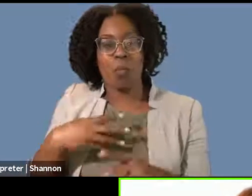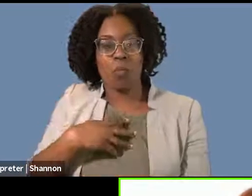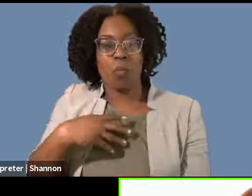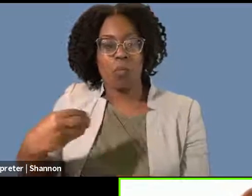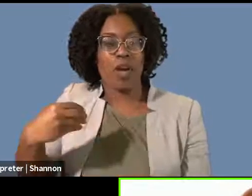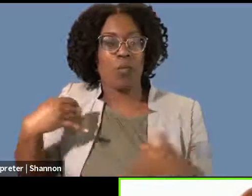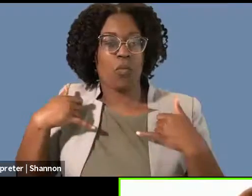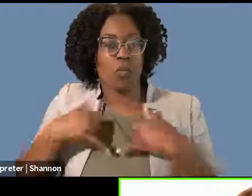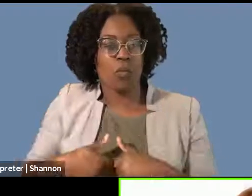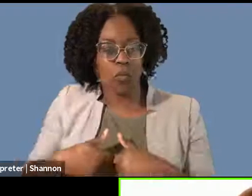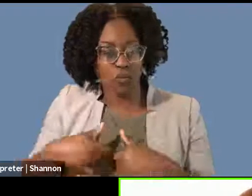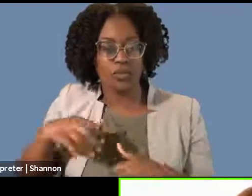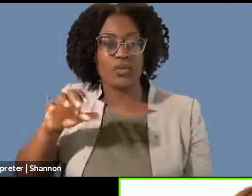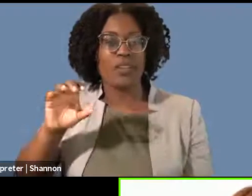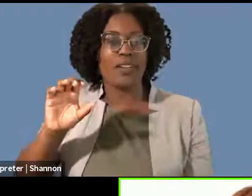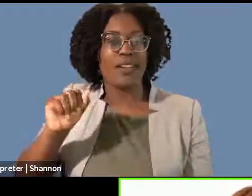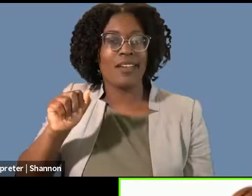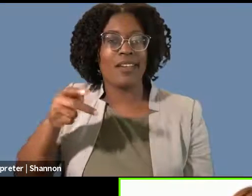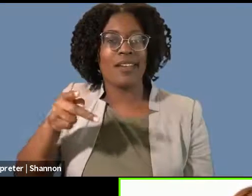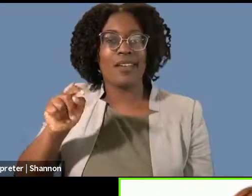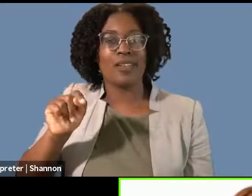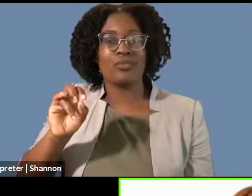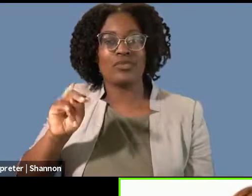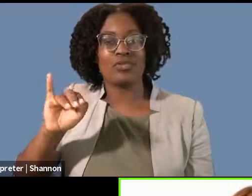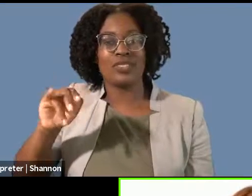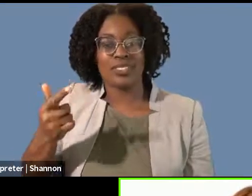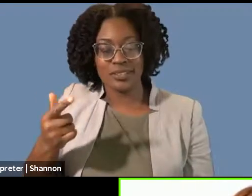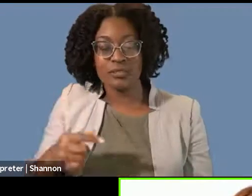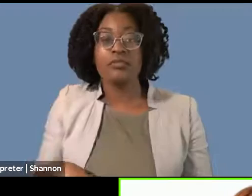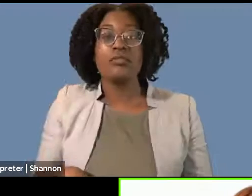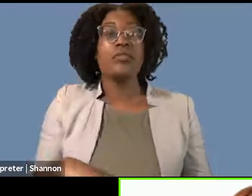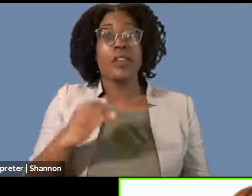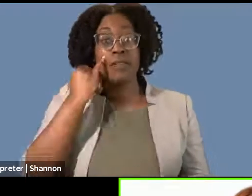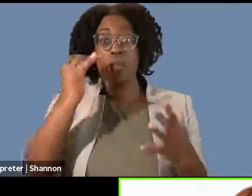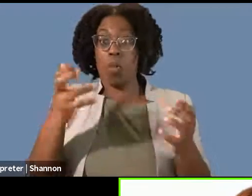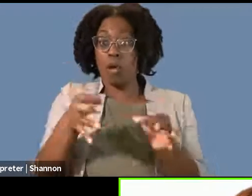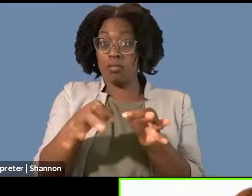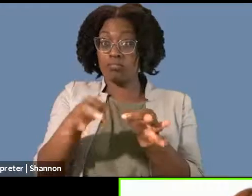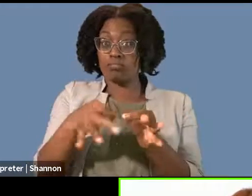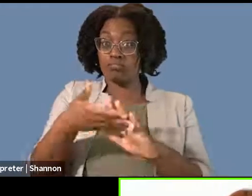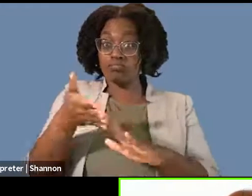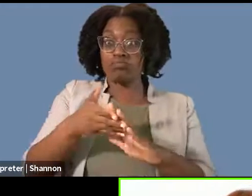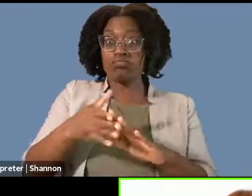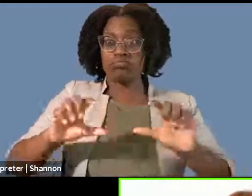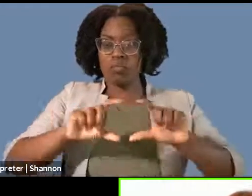Use that button there. You can change the size and other things there as well. And then our team,